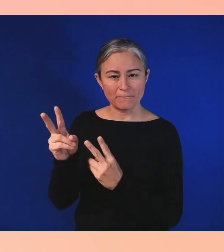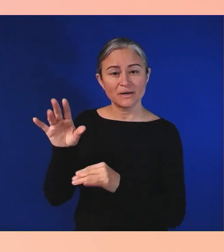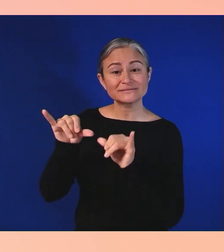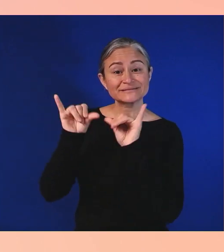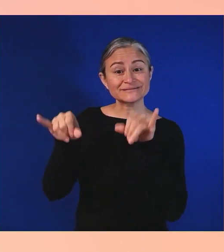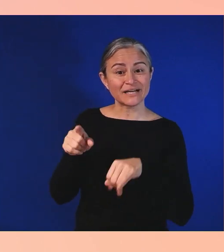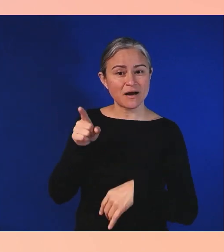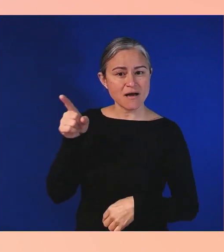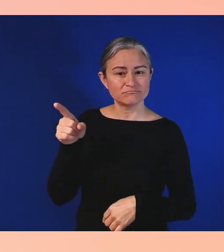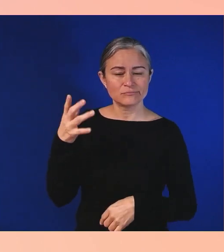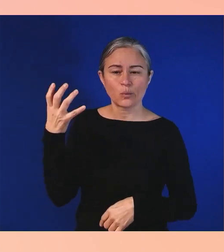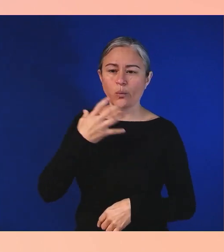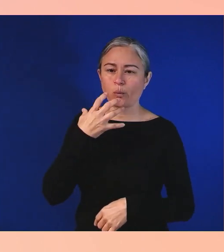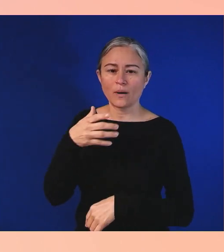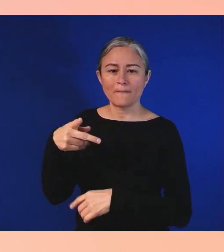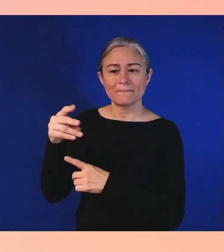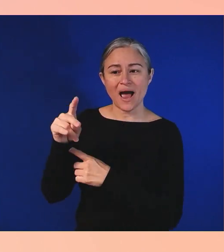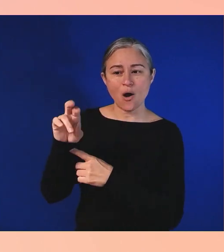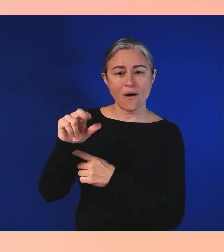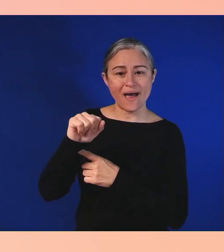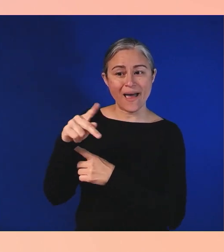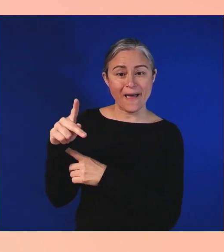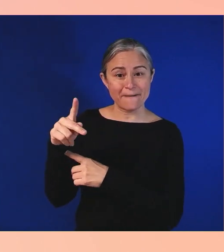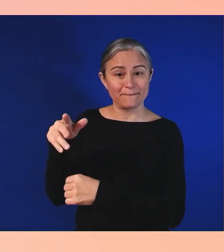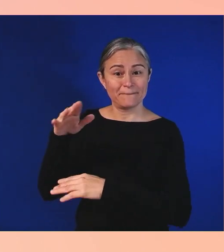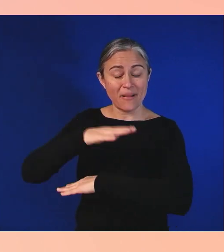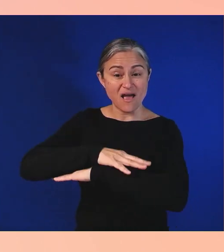As I said, I firmly believe that technology has